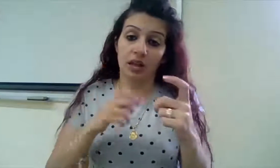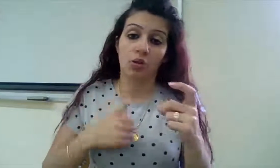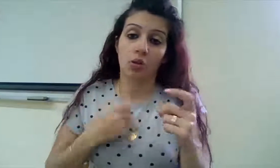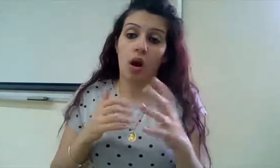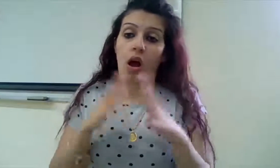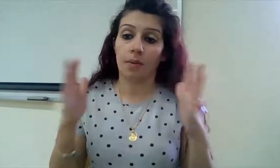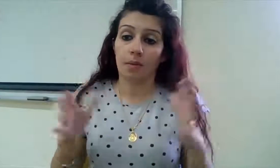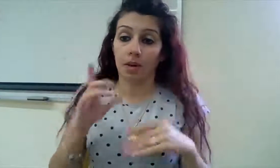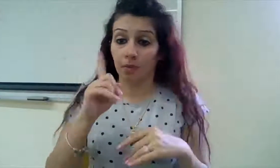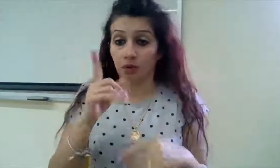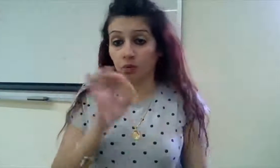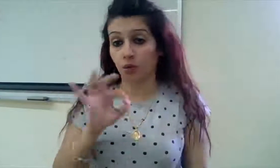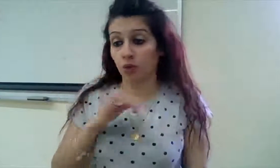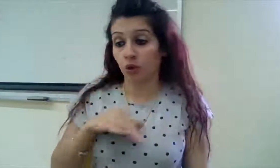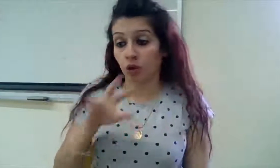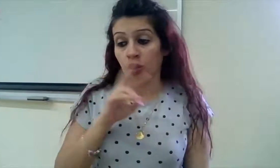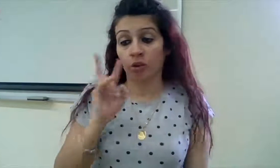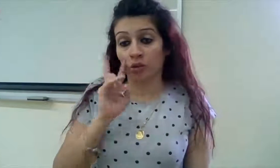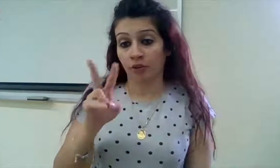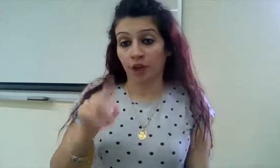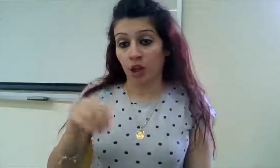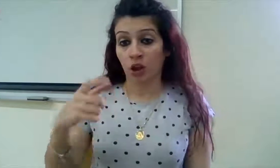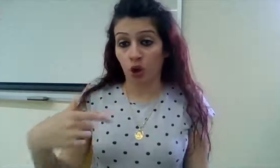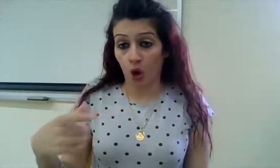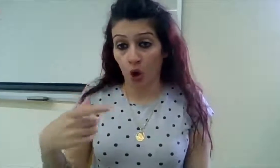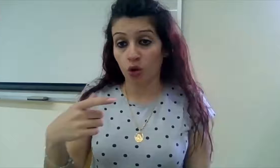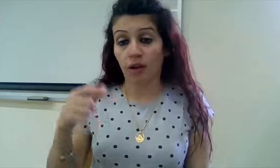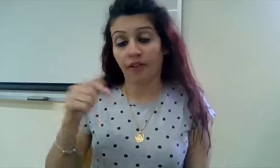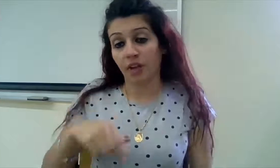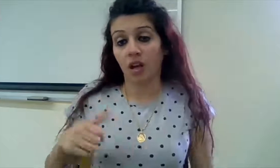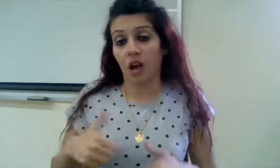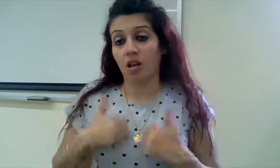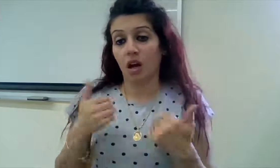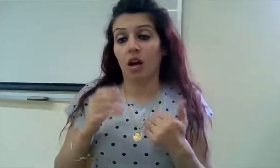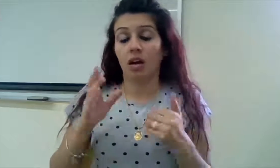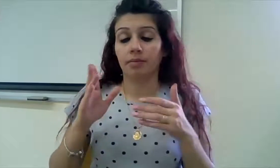instances for really supporting more quality learning experiences and I think